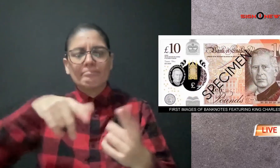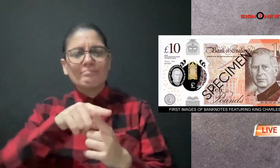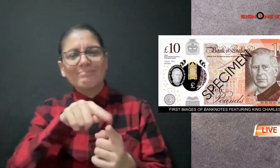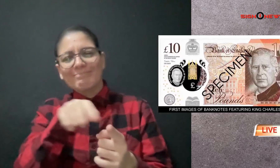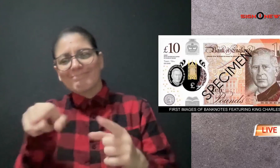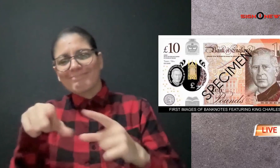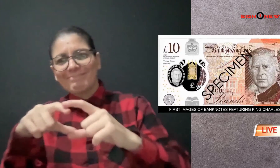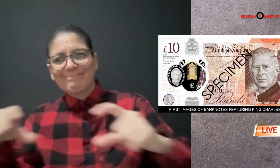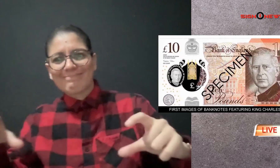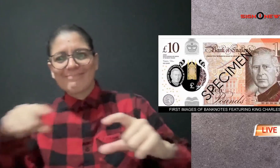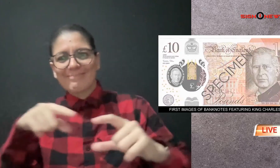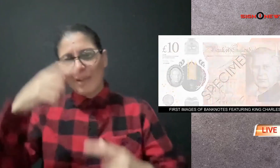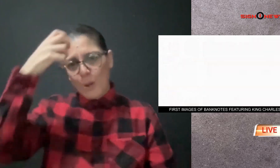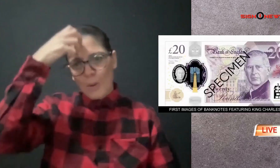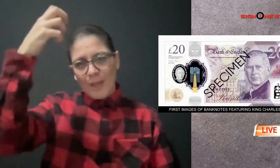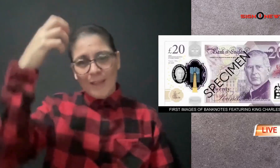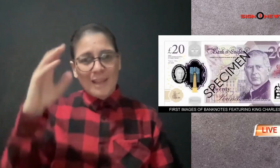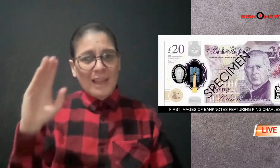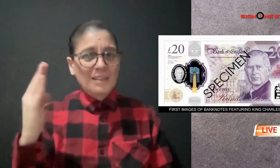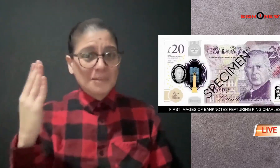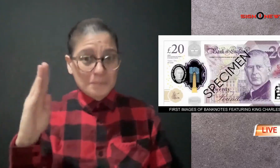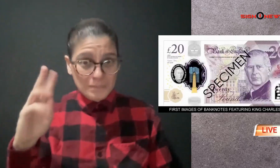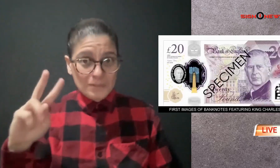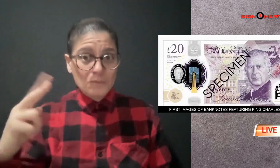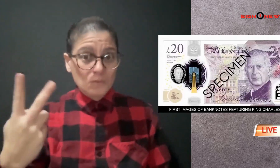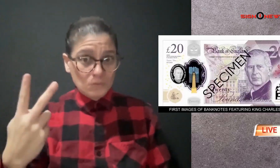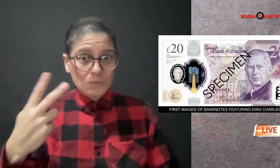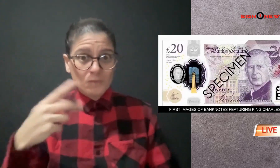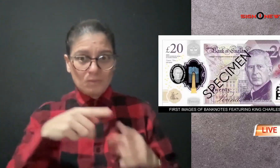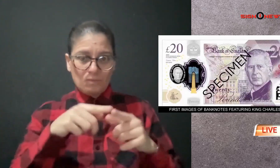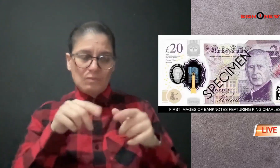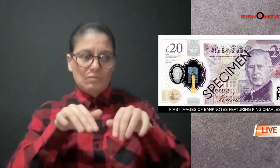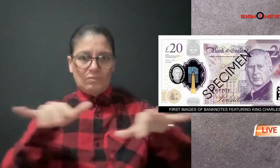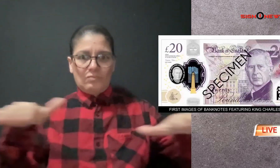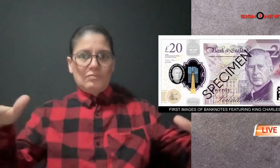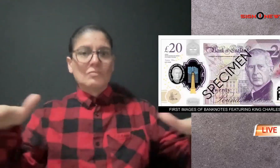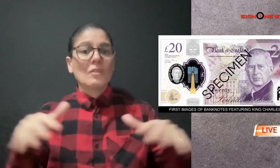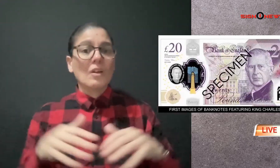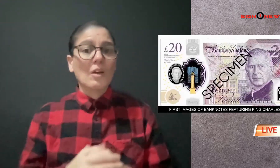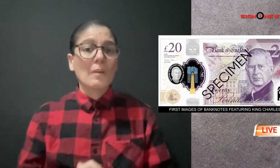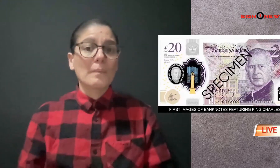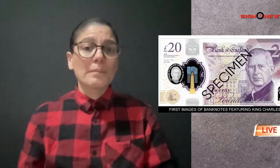to enter circulation by mid-2024 and will mingle with notes featuring Queen Elizabeth